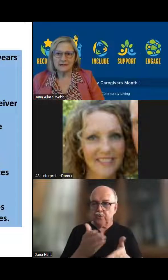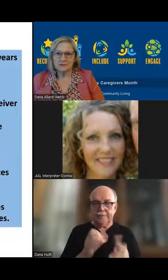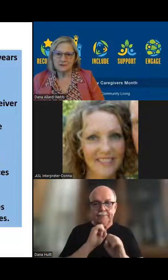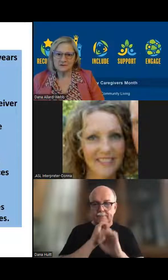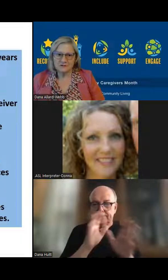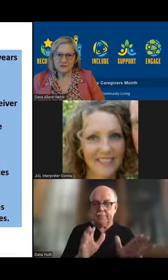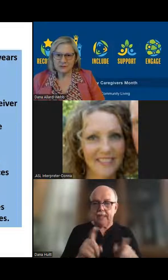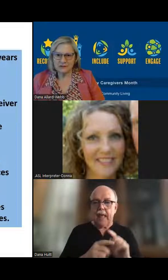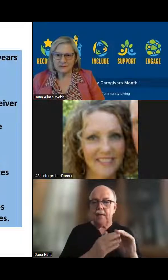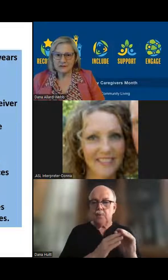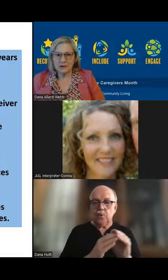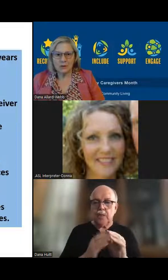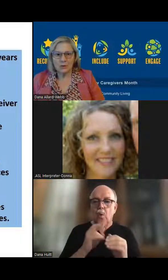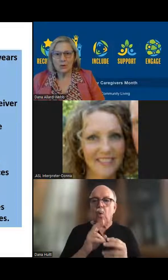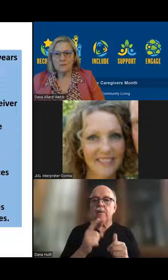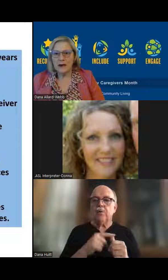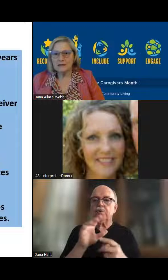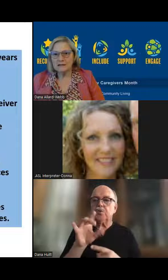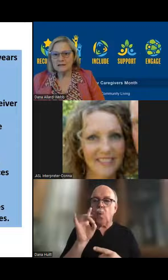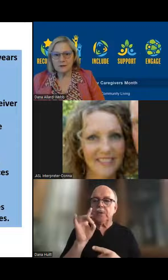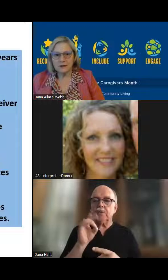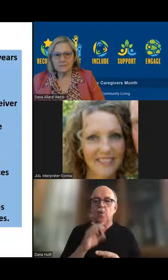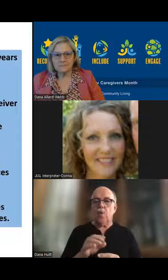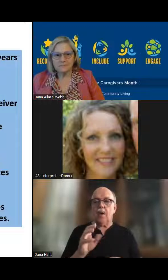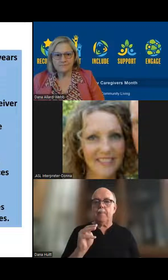my unit who teach all kinds of courses, continued education